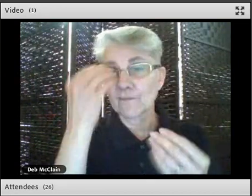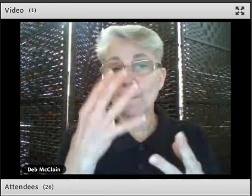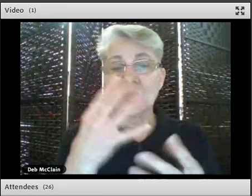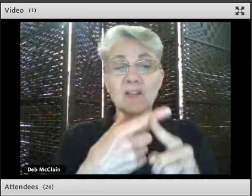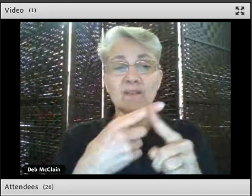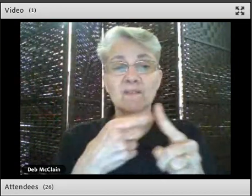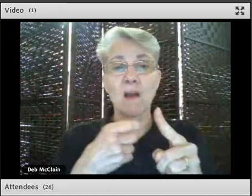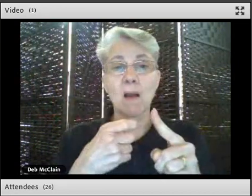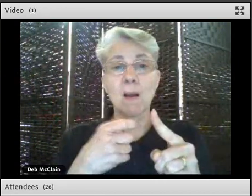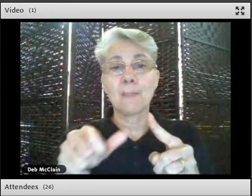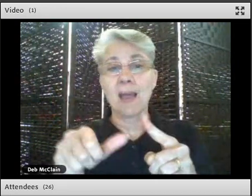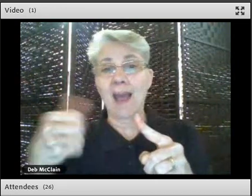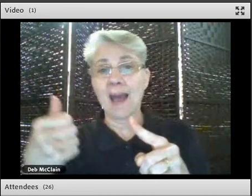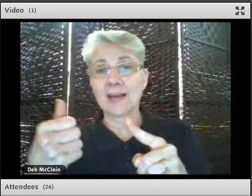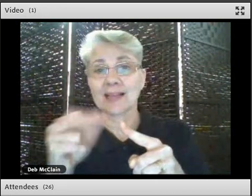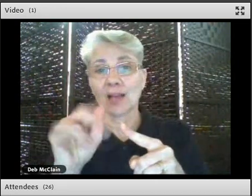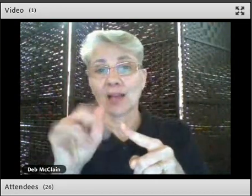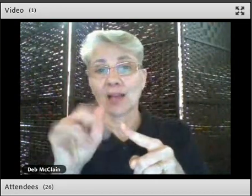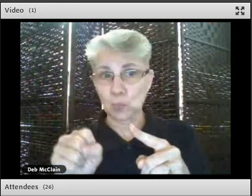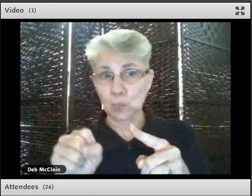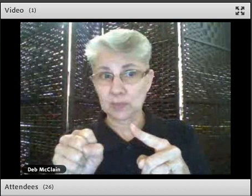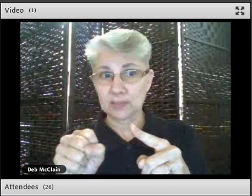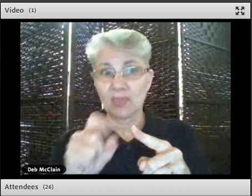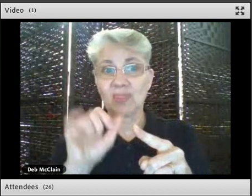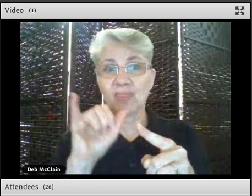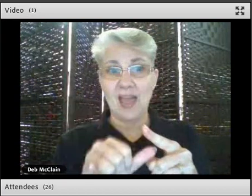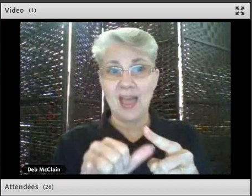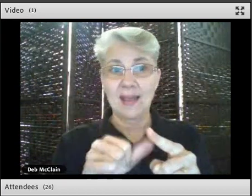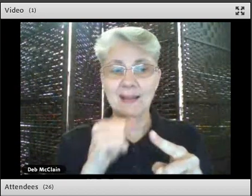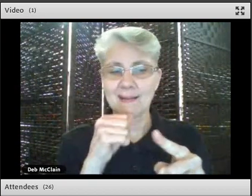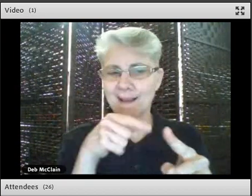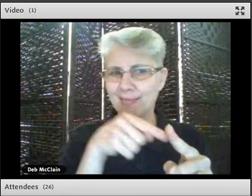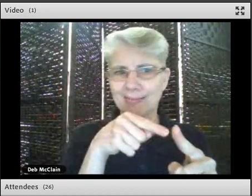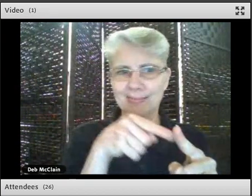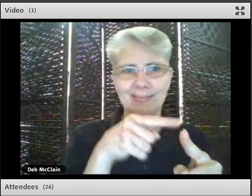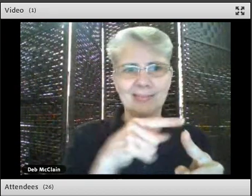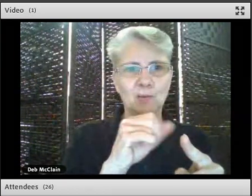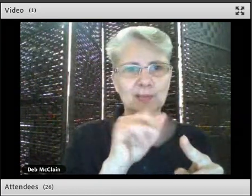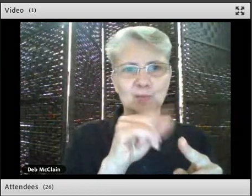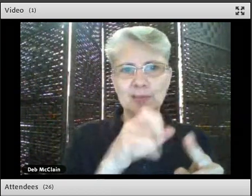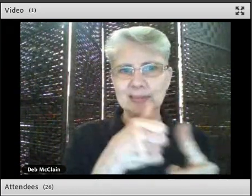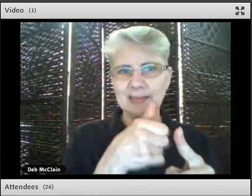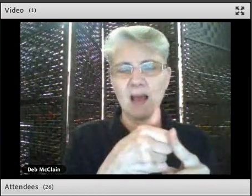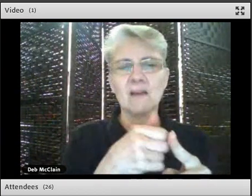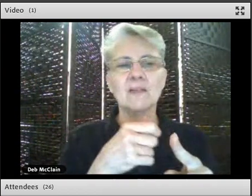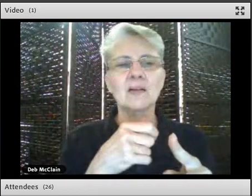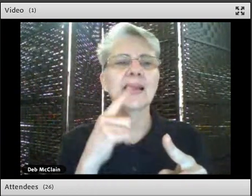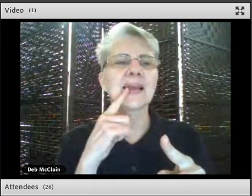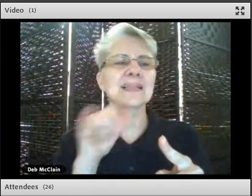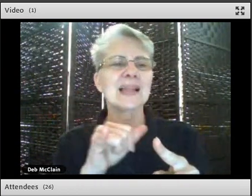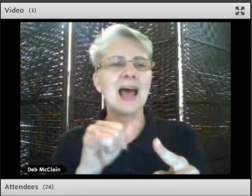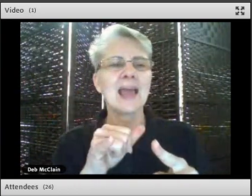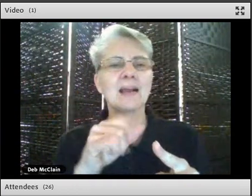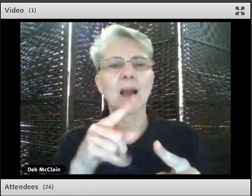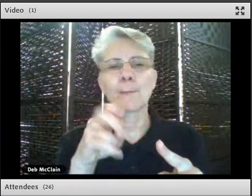it might be accompanying material. But the publisher's website and that type of thing,